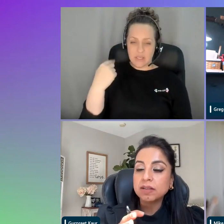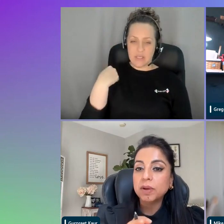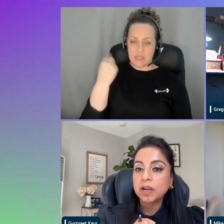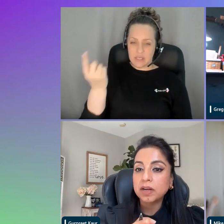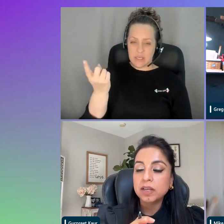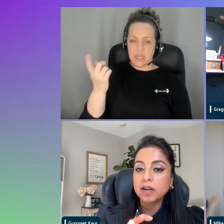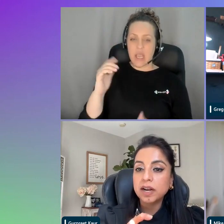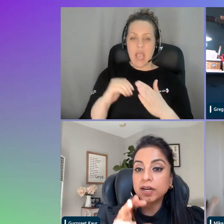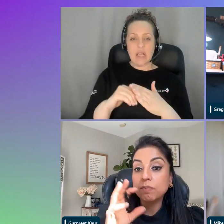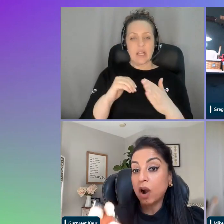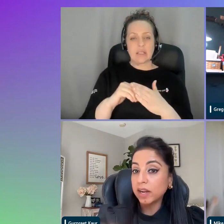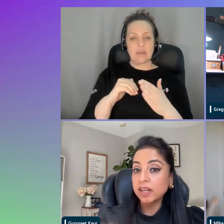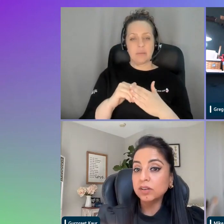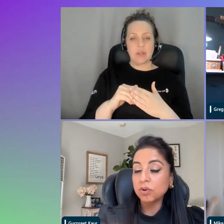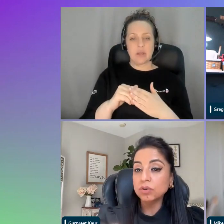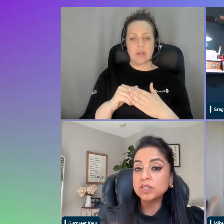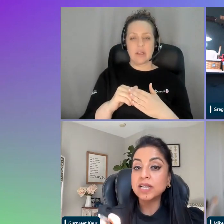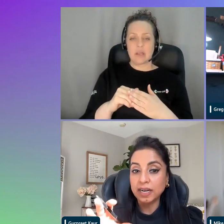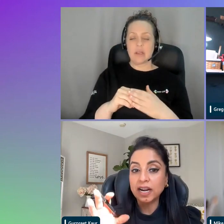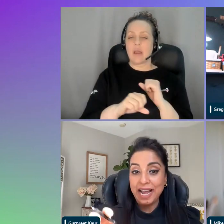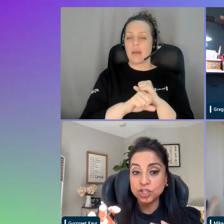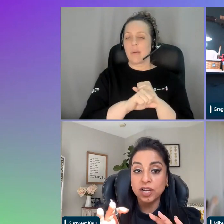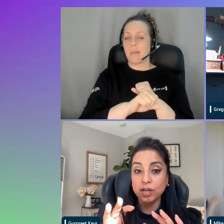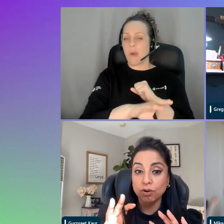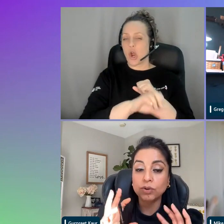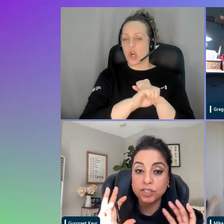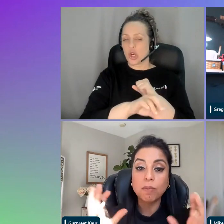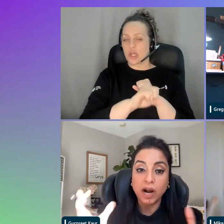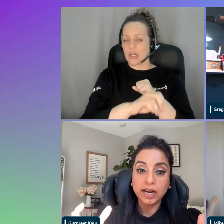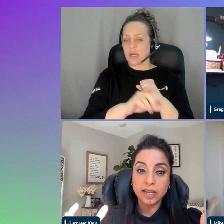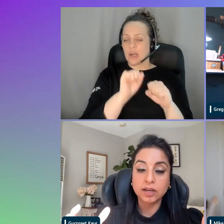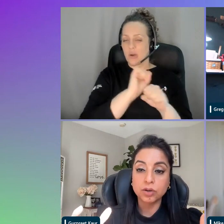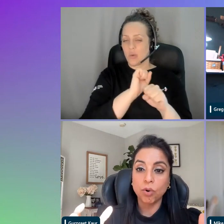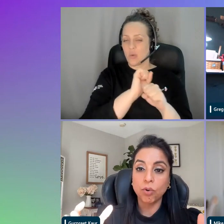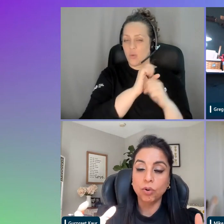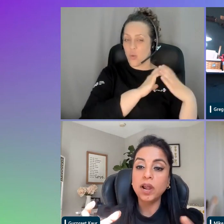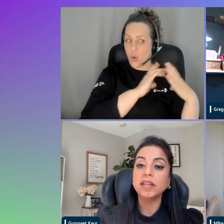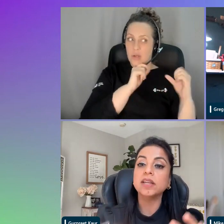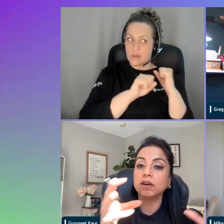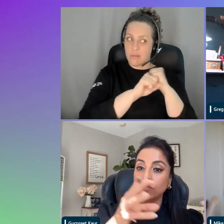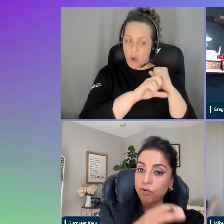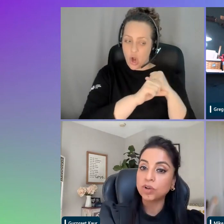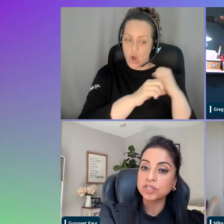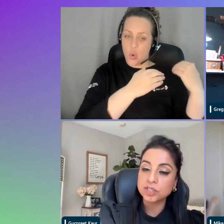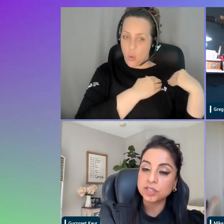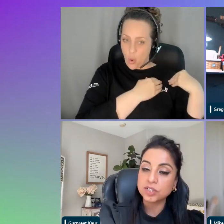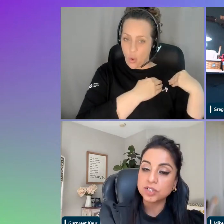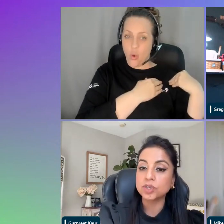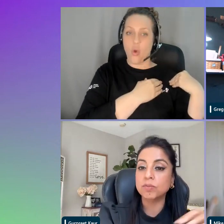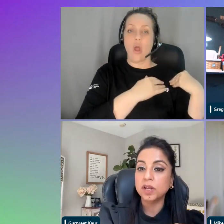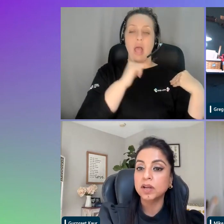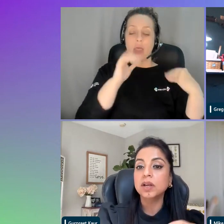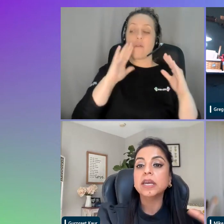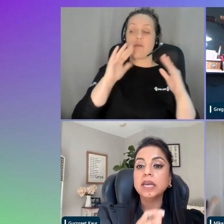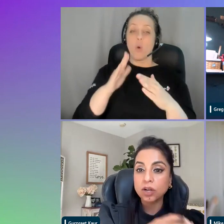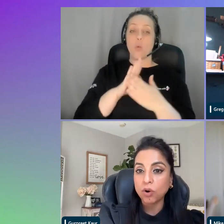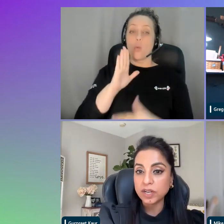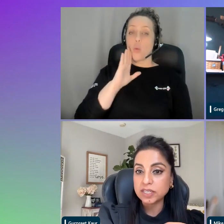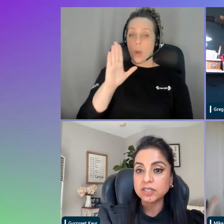related marketing roles that are actually, you know, it's a marketing role, and their focus is going to be either on